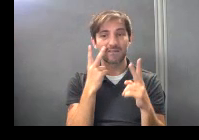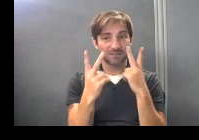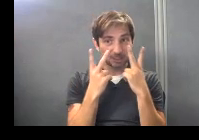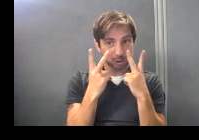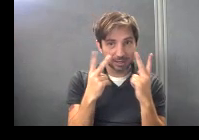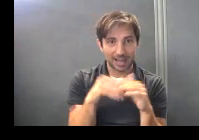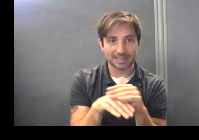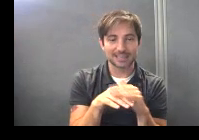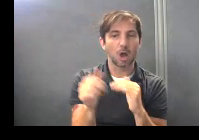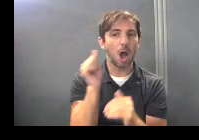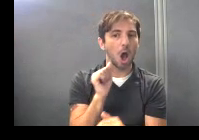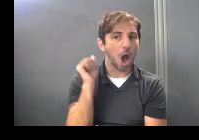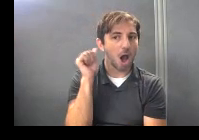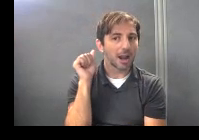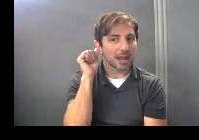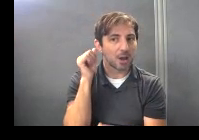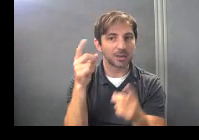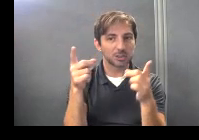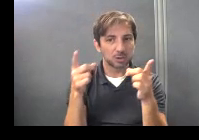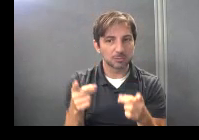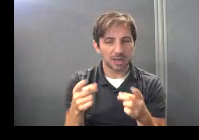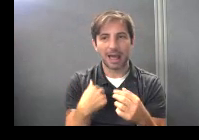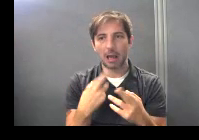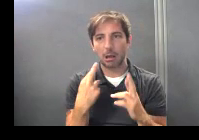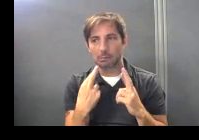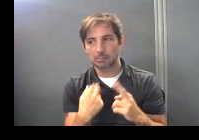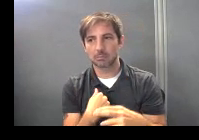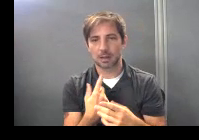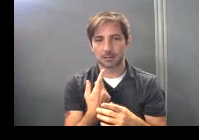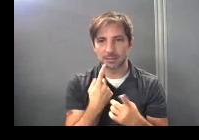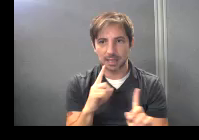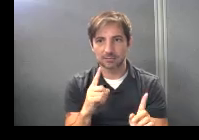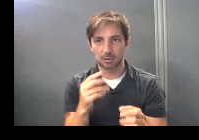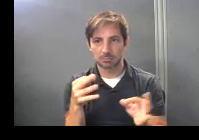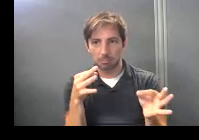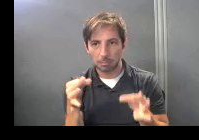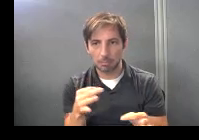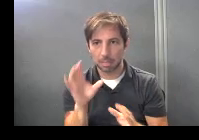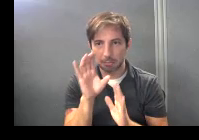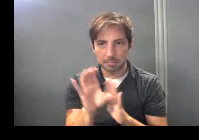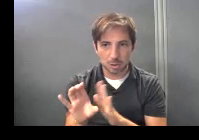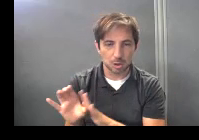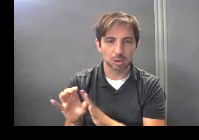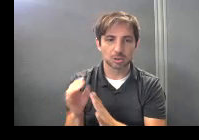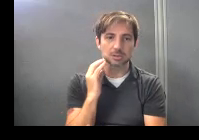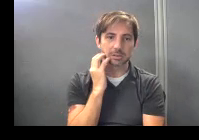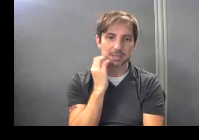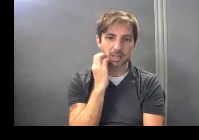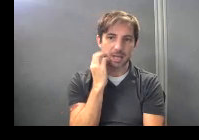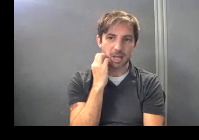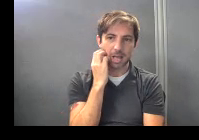I HOPE I HAVE BEEN SUCCESSFUL WITH THE AUDIO DESCRIPTION AVAILABLE HERE.